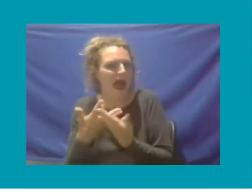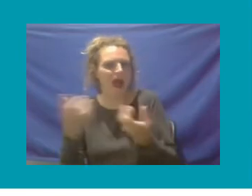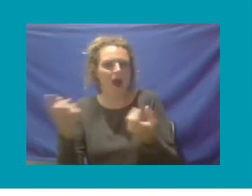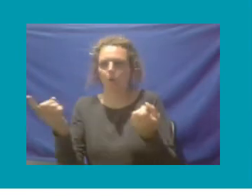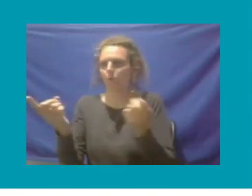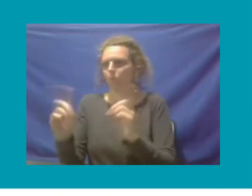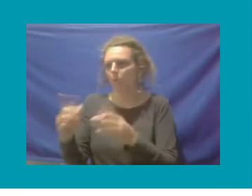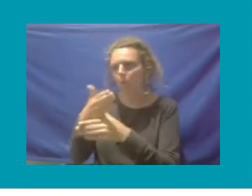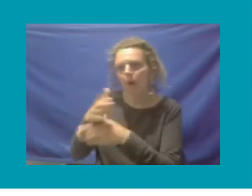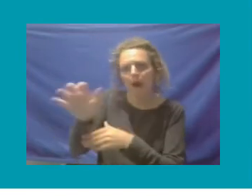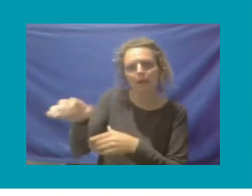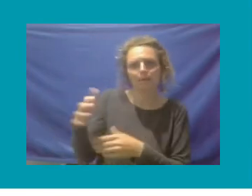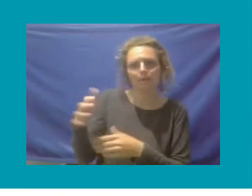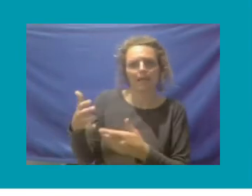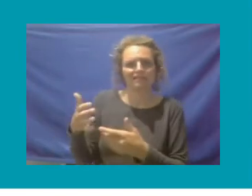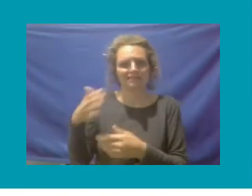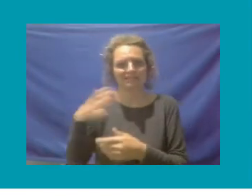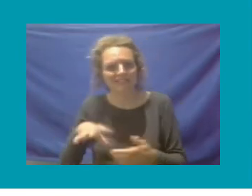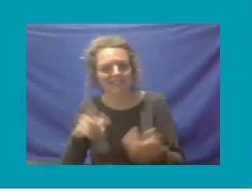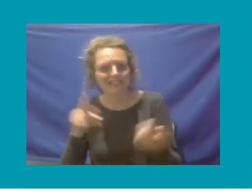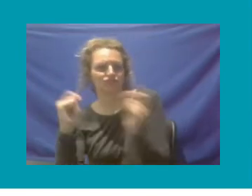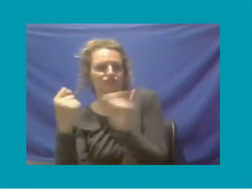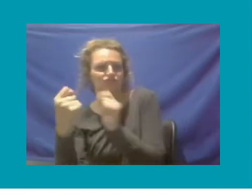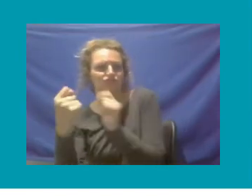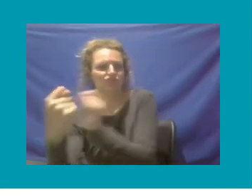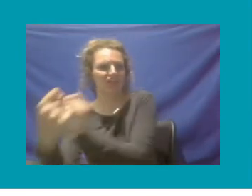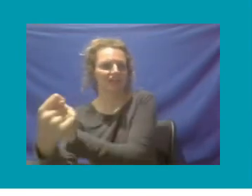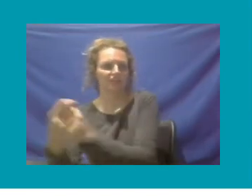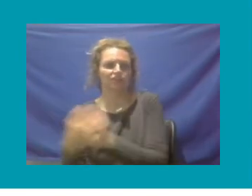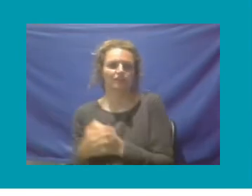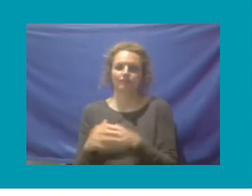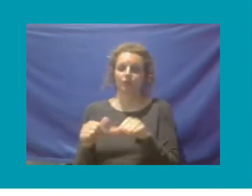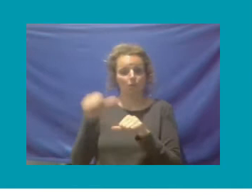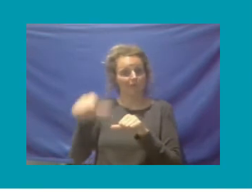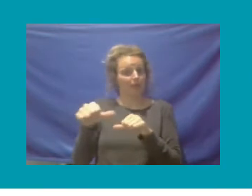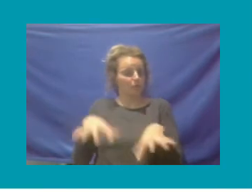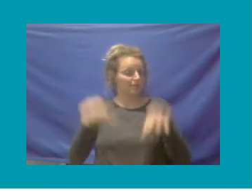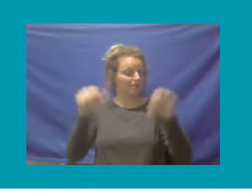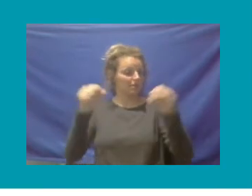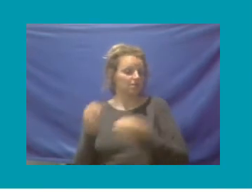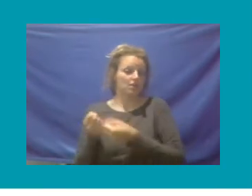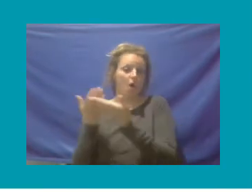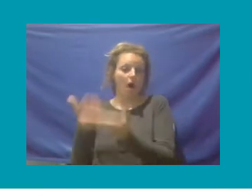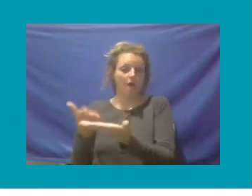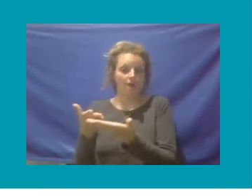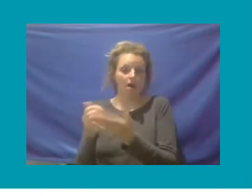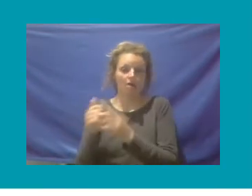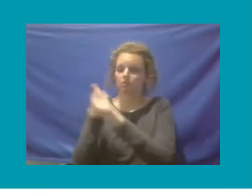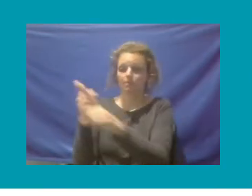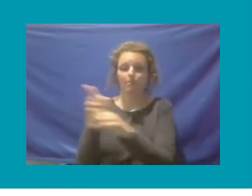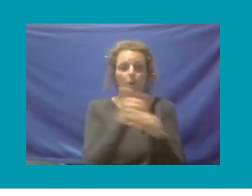and then over those ten years, increasingly candidates were coming to us and saying actually we need support too,